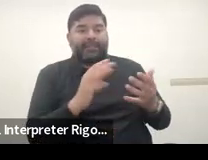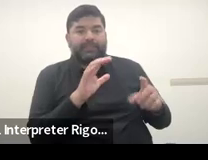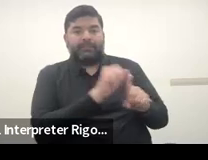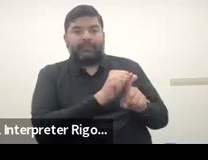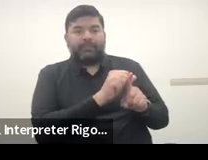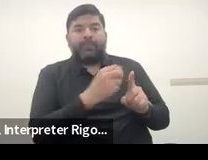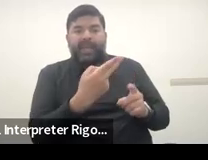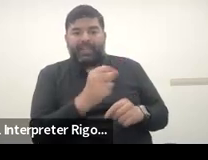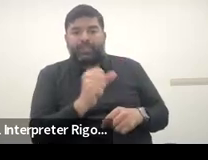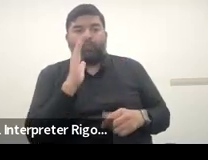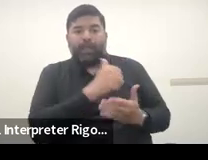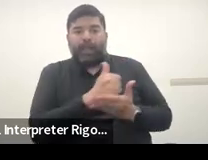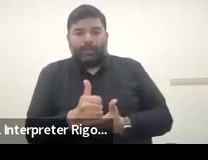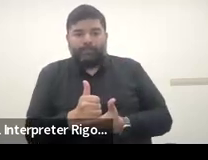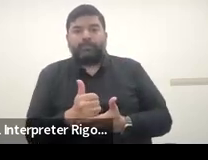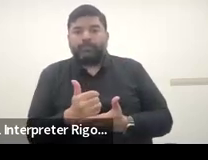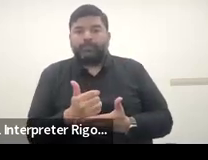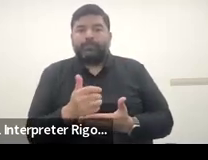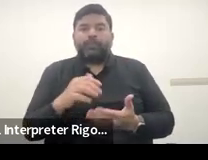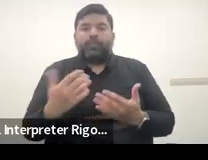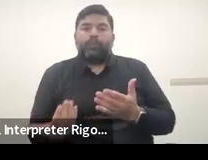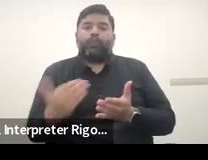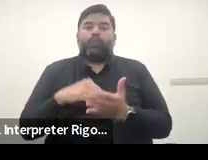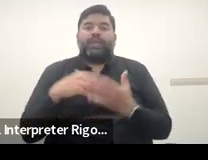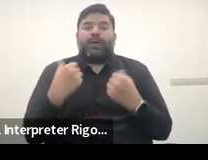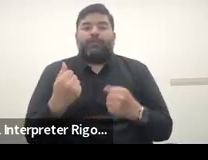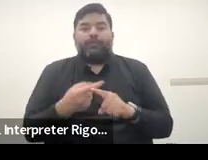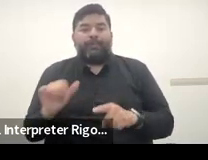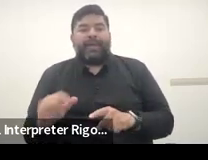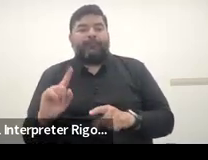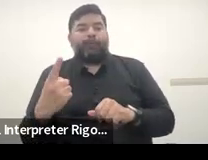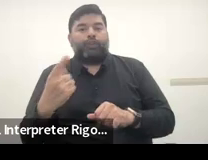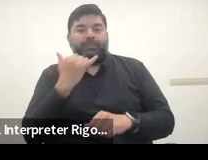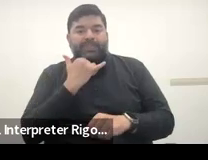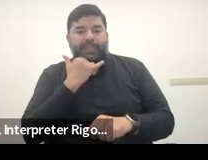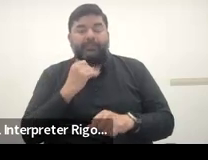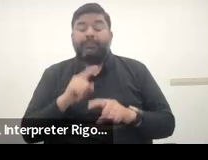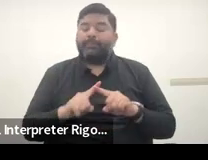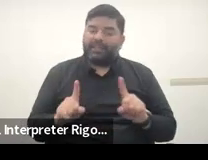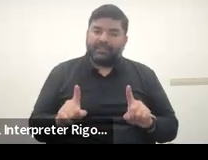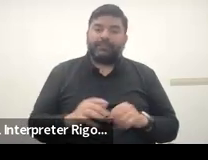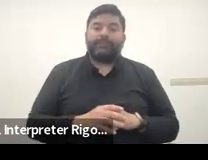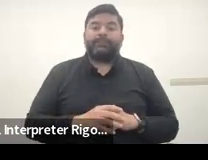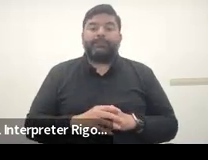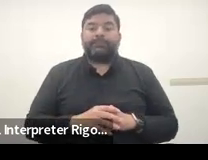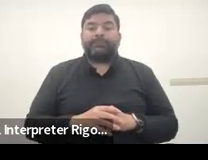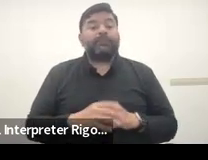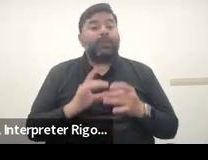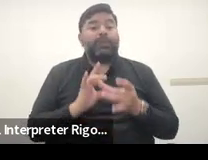sort of helps you recover from that mistake. But in terms of sign recognition